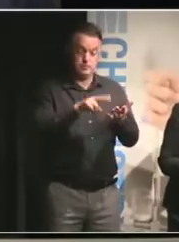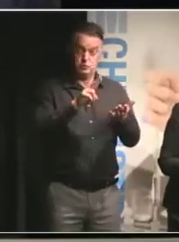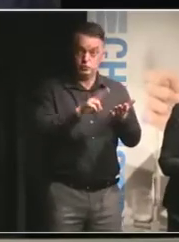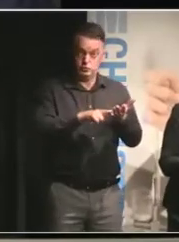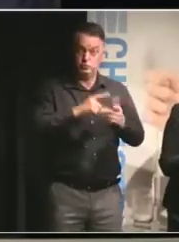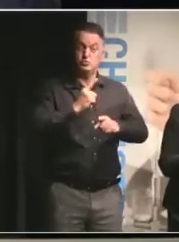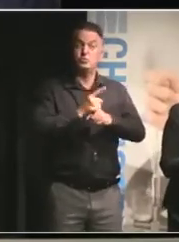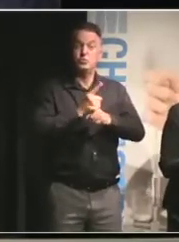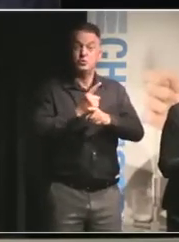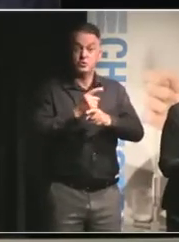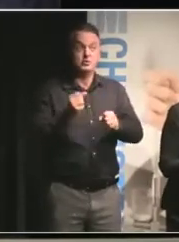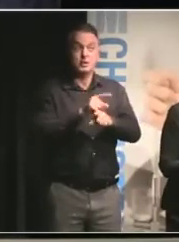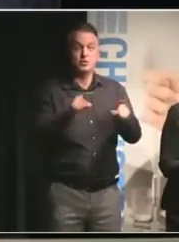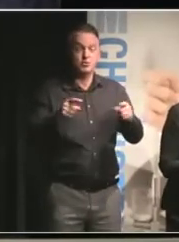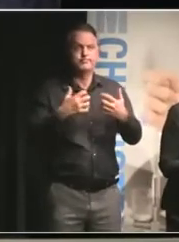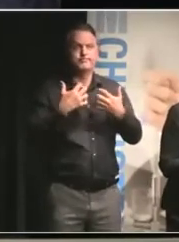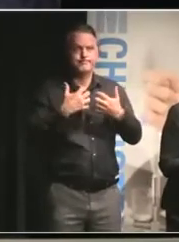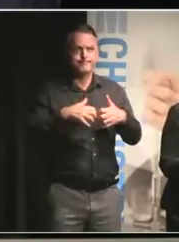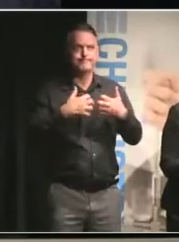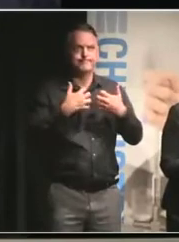are some of the things we could do and importantly how critical